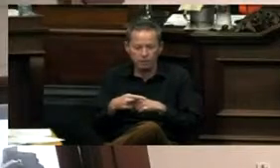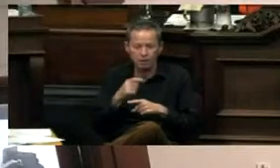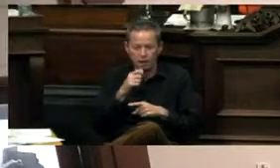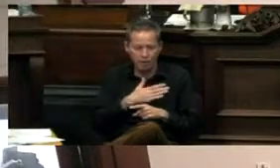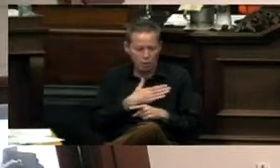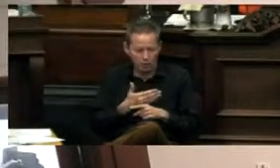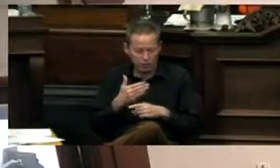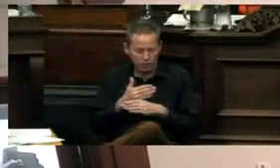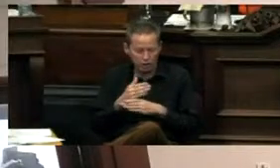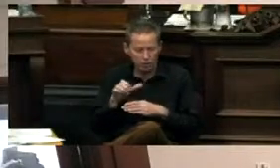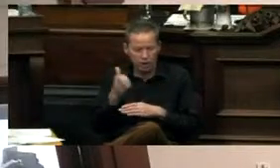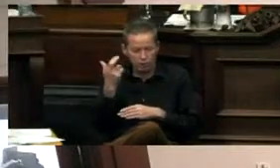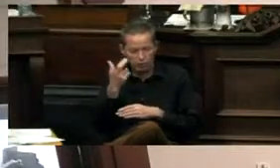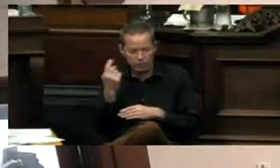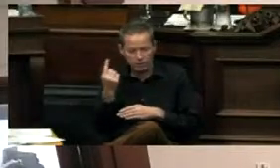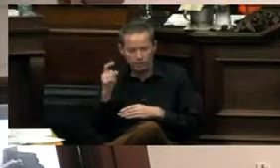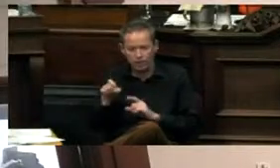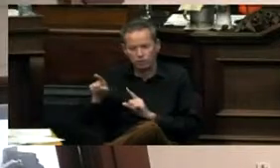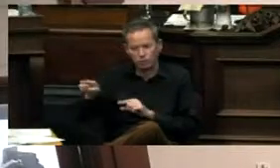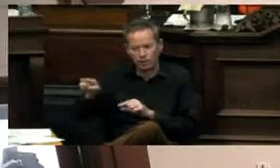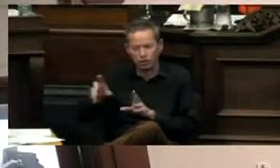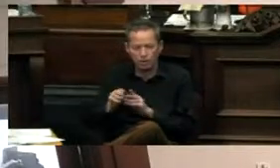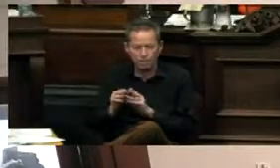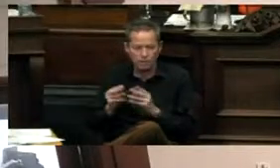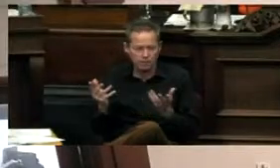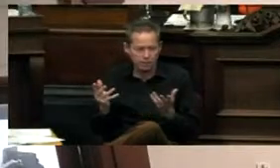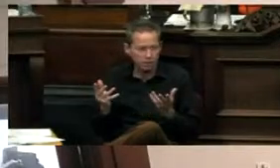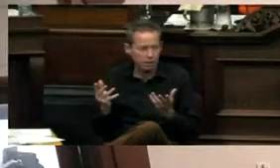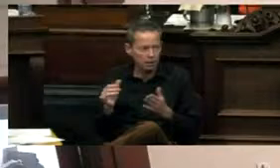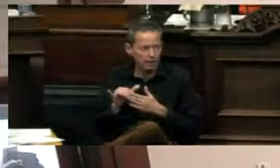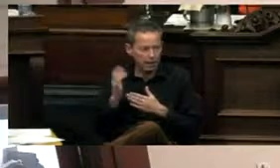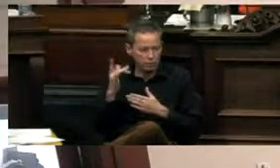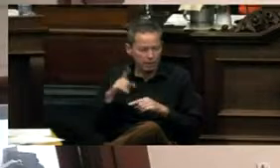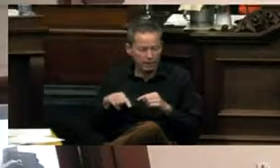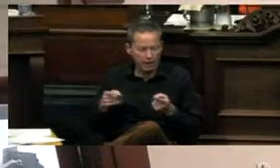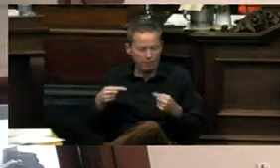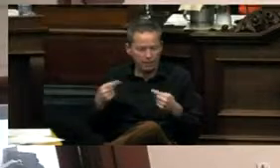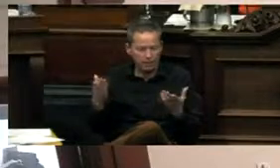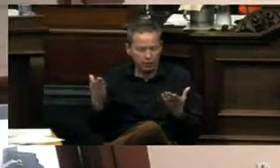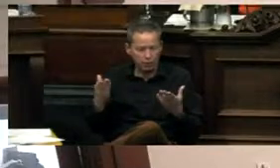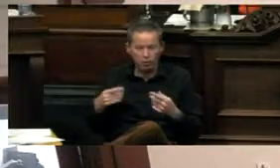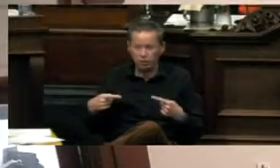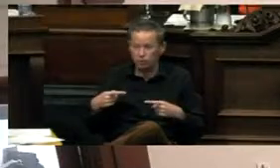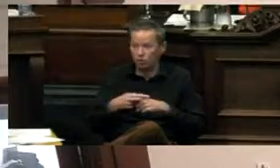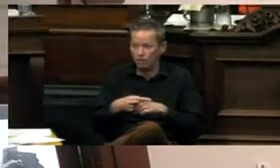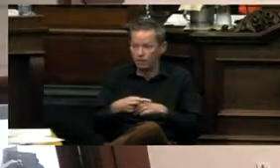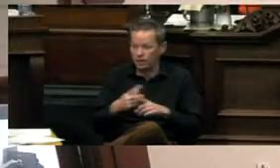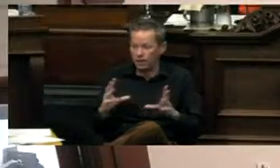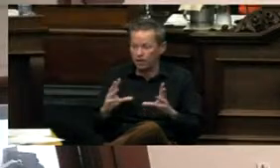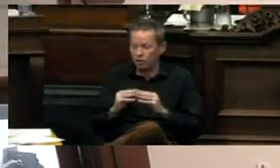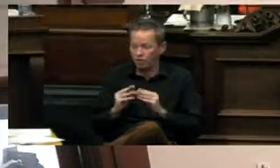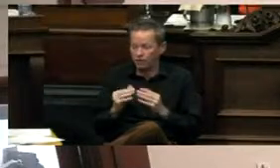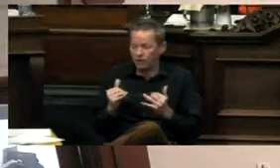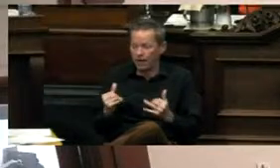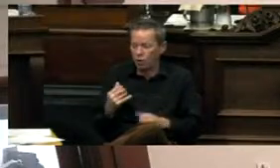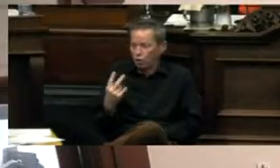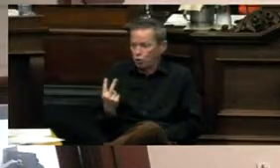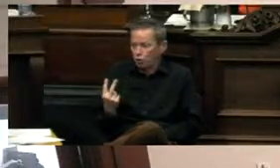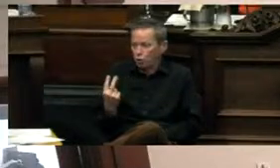right? That's what the president is saying. I have a conflict. I'm not willing to share. The other reason, if someone has to